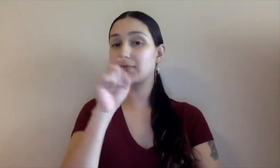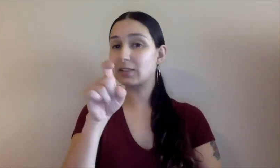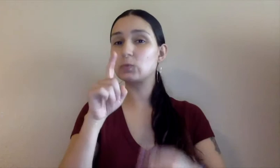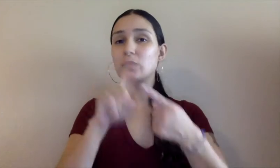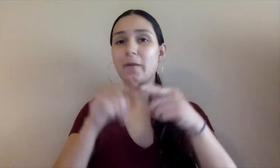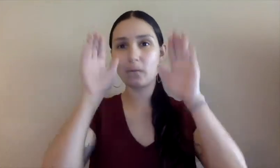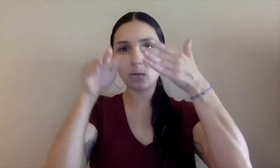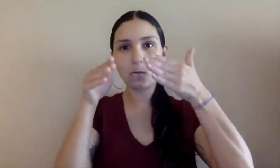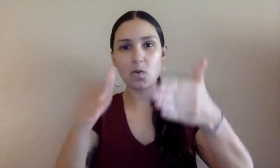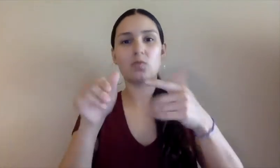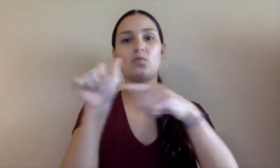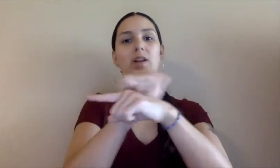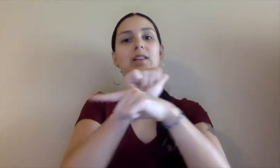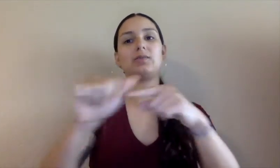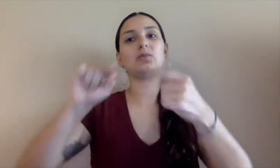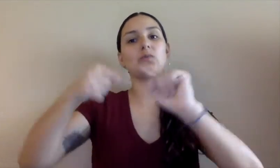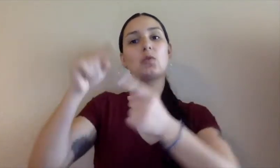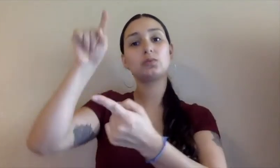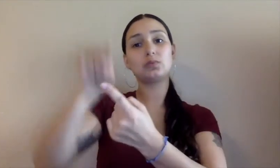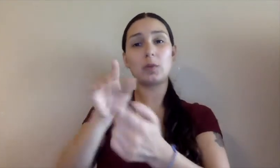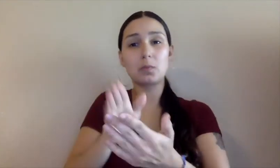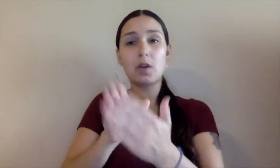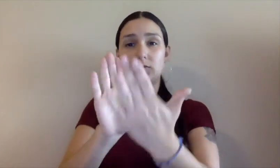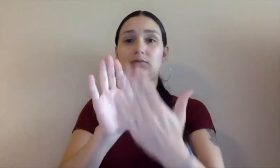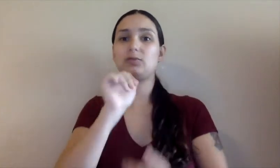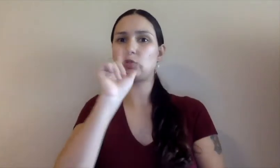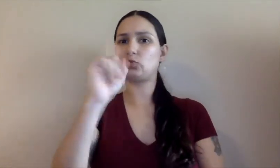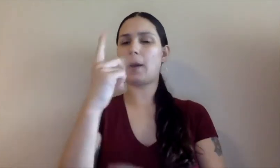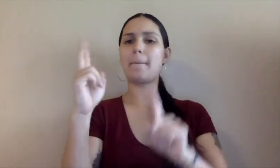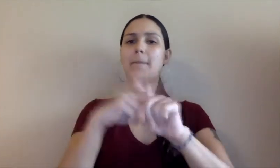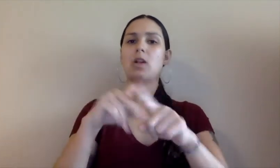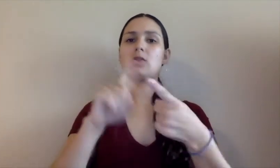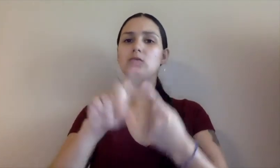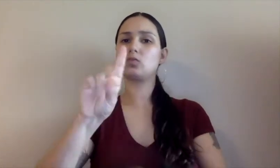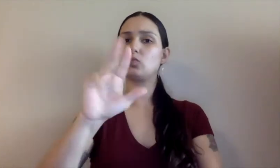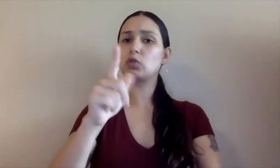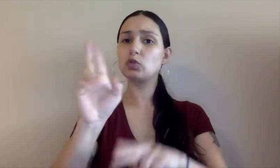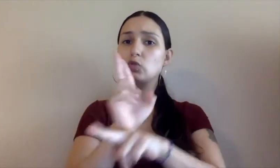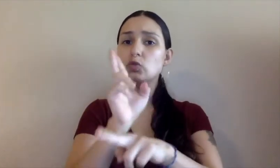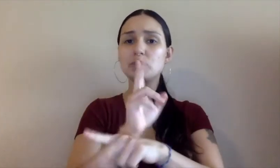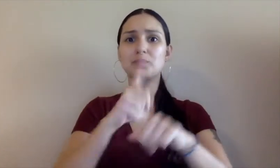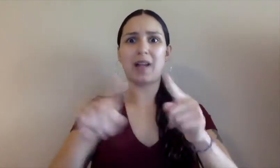We need to focus on practicing the harm reduction approach, not just applying it to drug use,